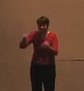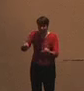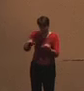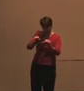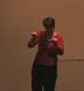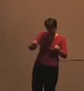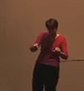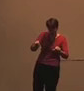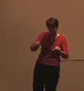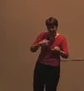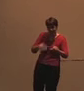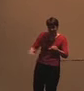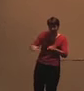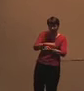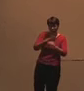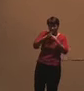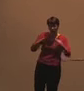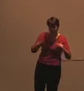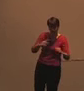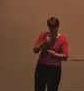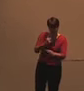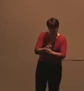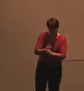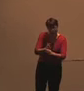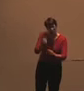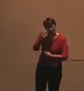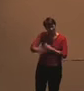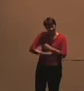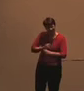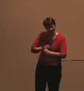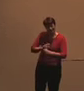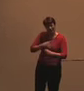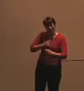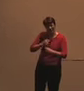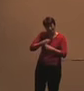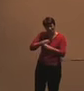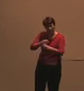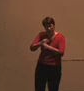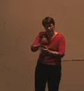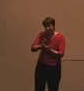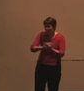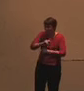So for years, for many years, I'd like to create some architecture without roof.